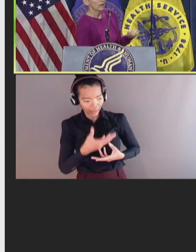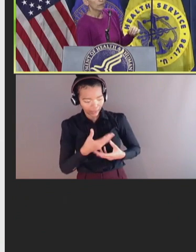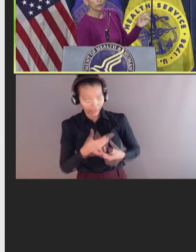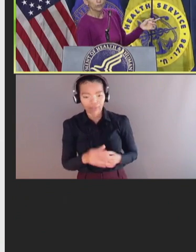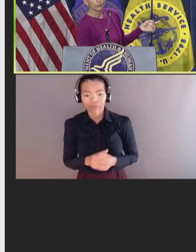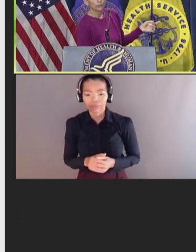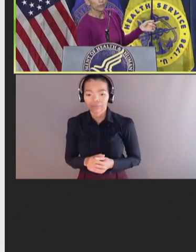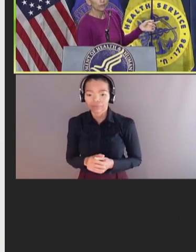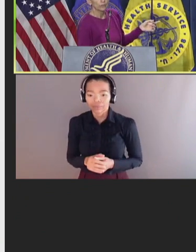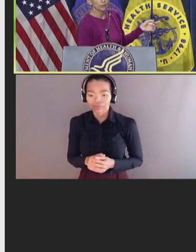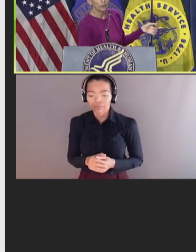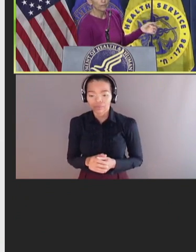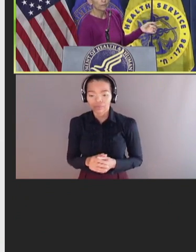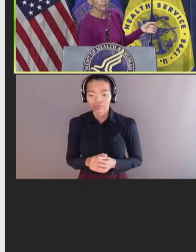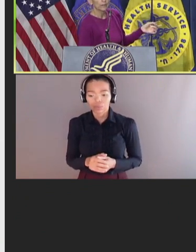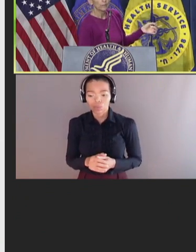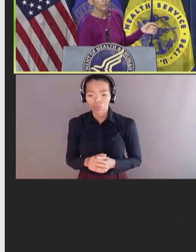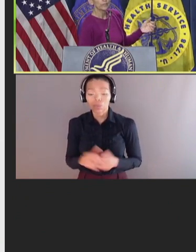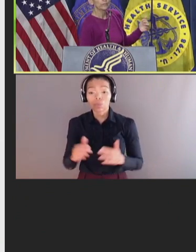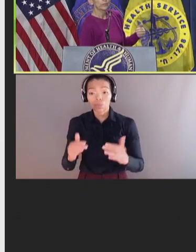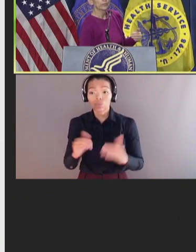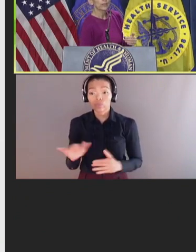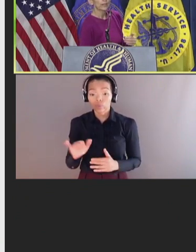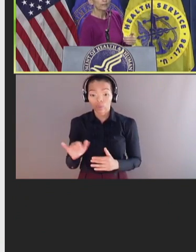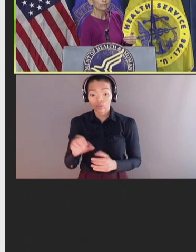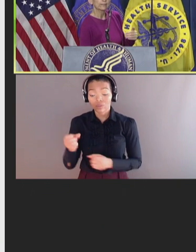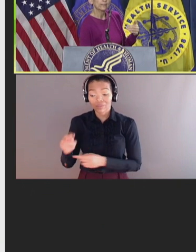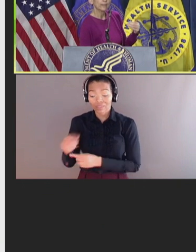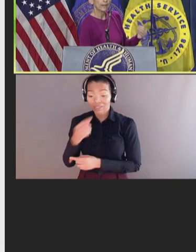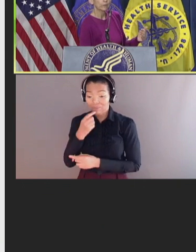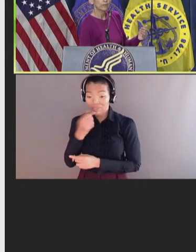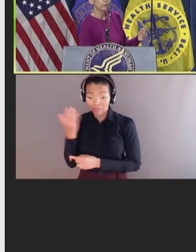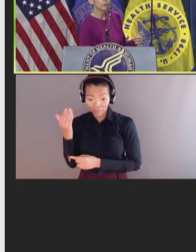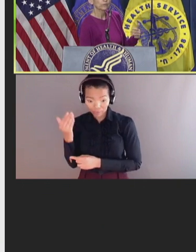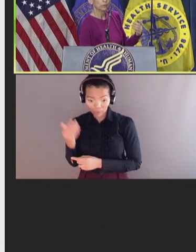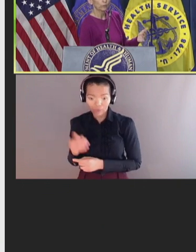We also heard this earlier from Sam. We need to understand that vaccine equity work is fluid,